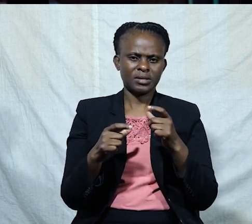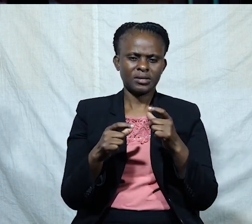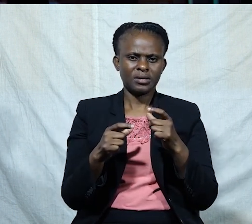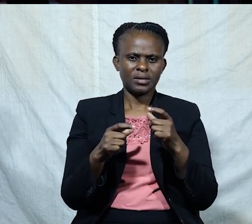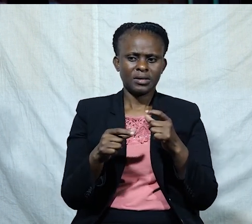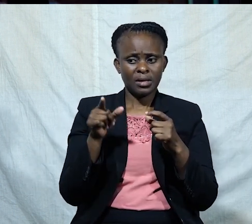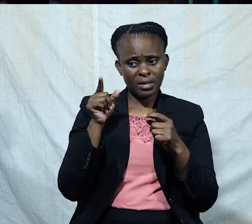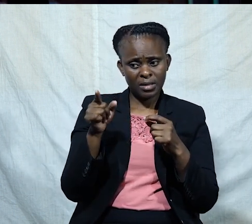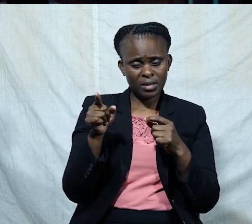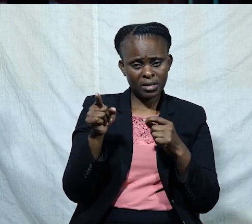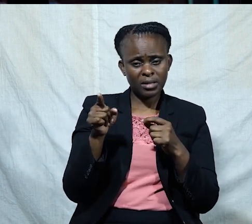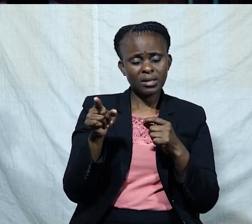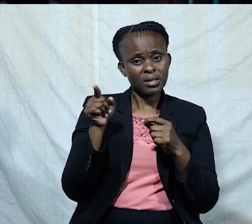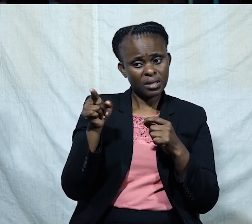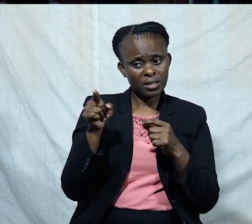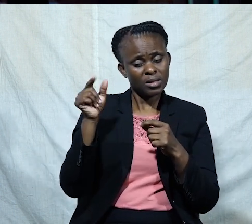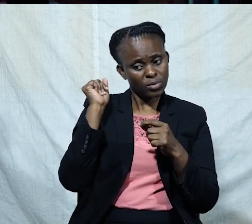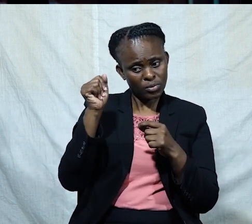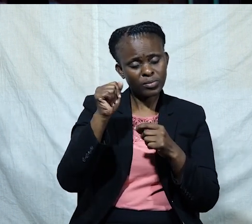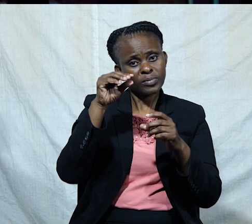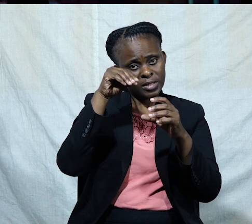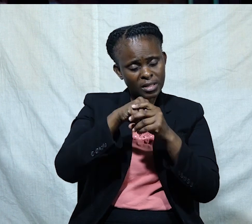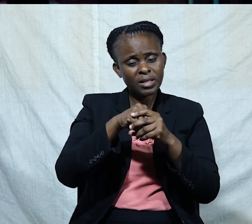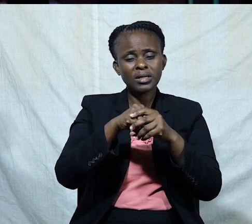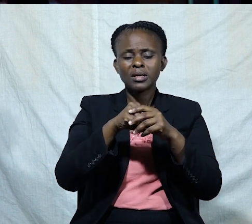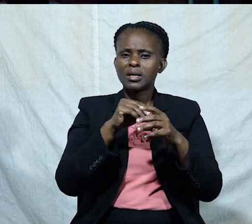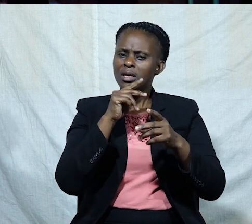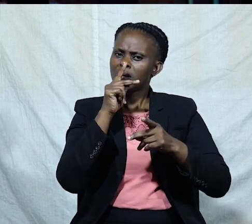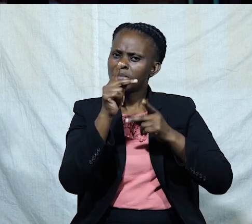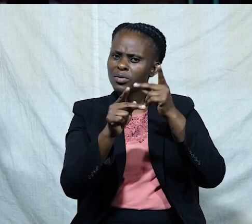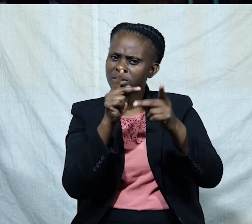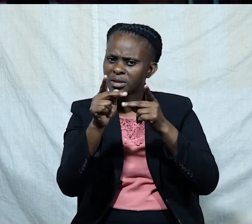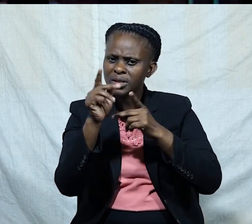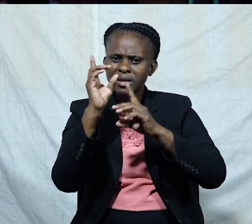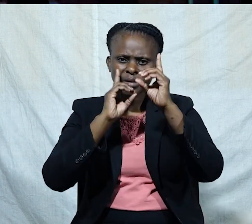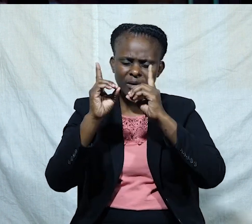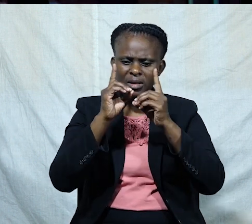they should be part and parcel of the proceedings, the way they take part in voting.